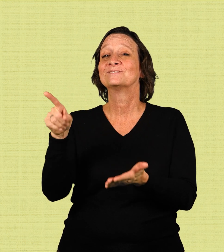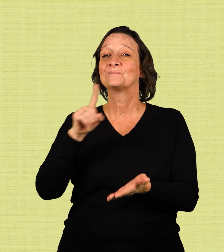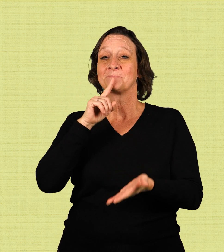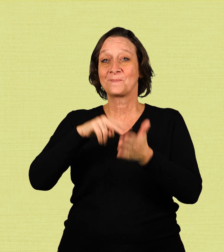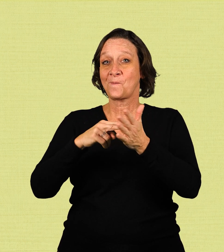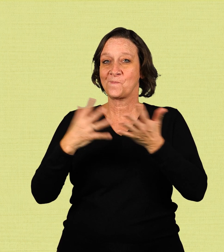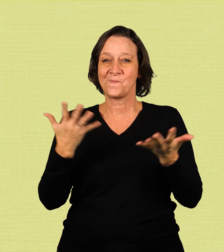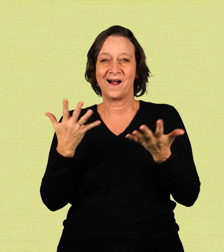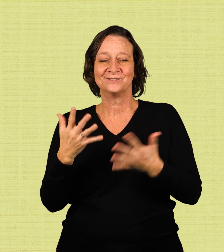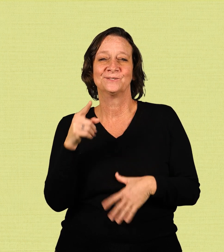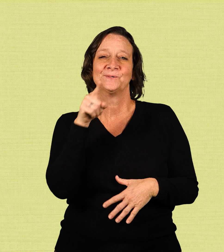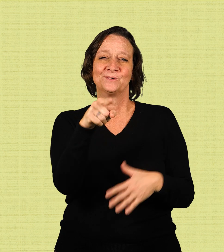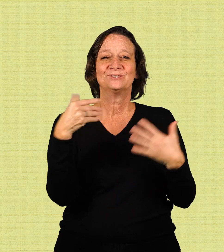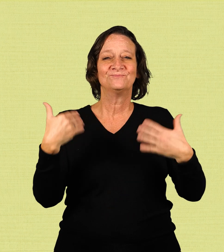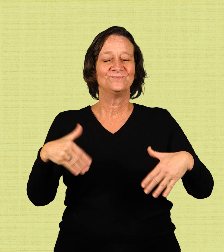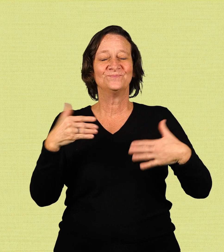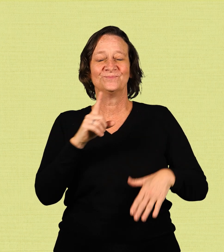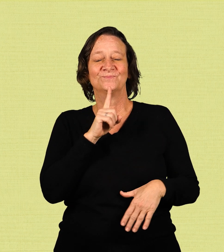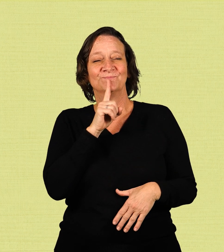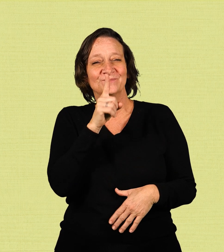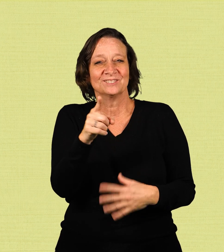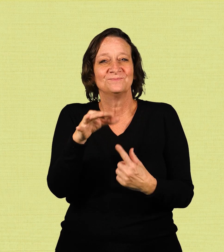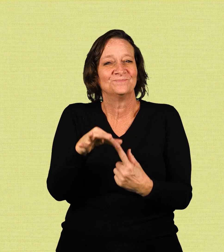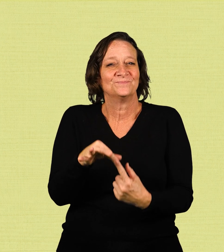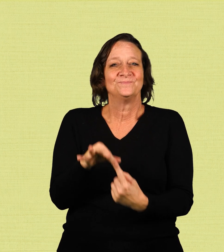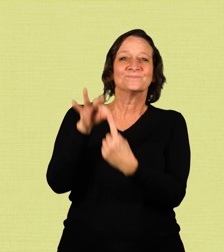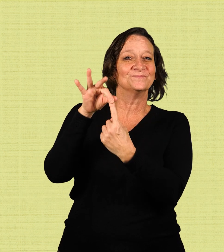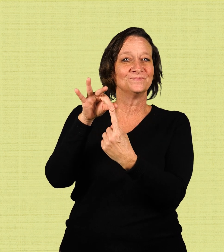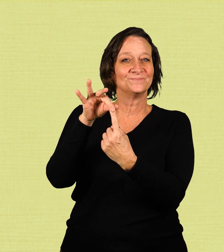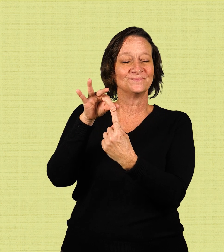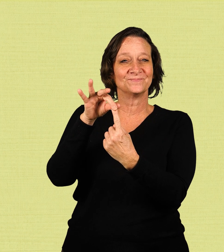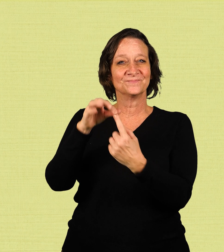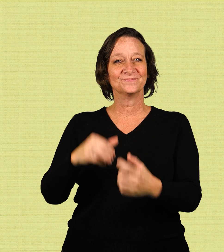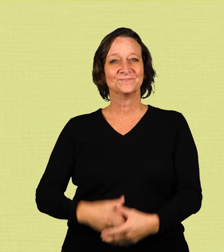that really means that you are very, very special.